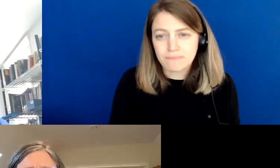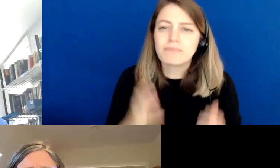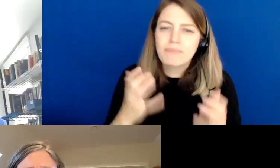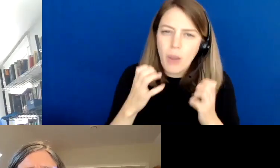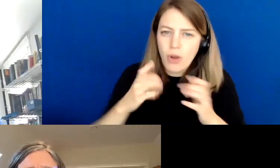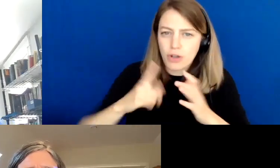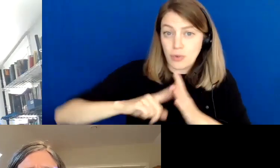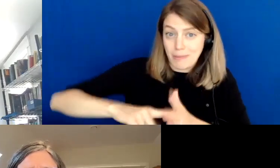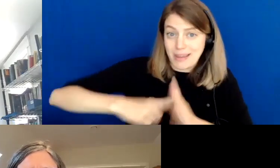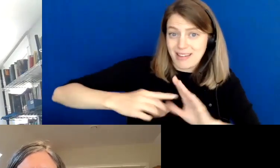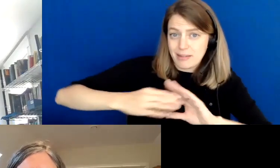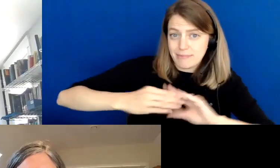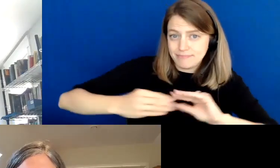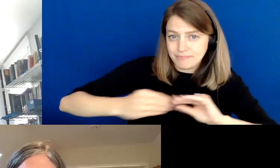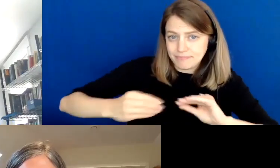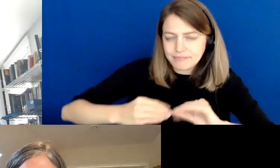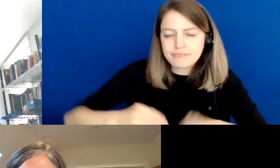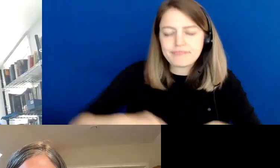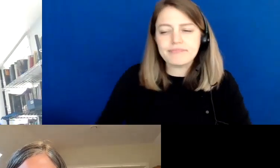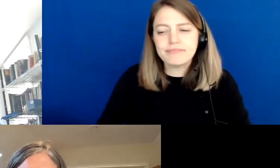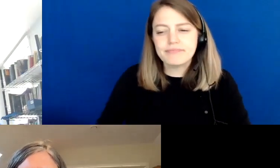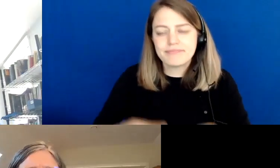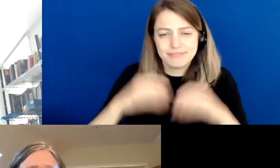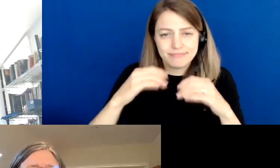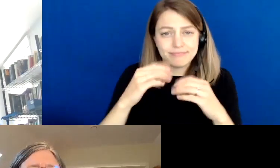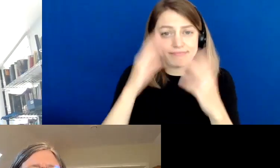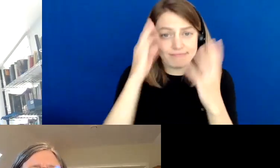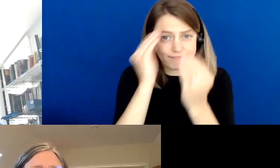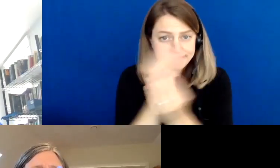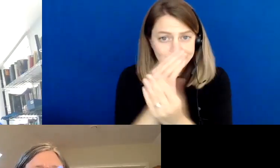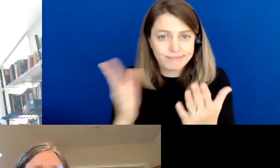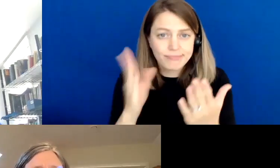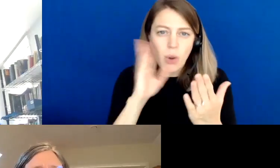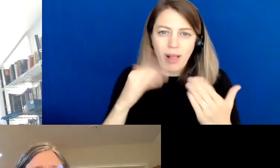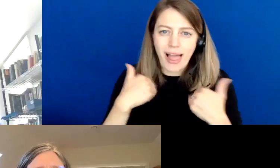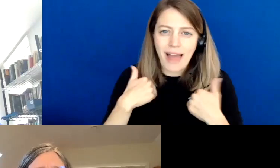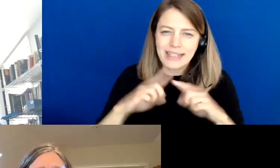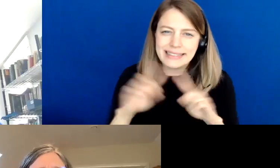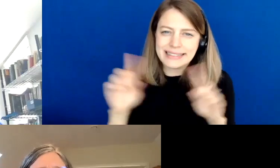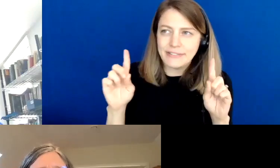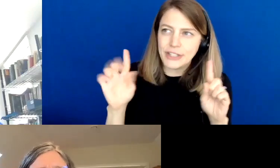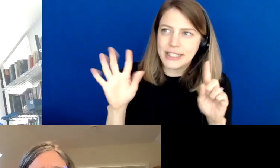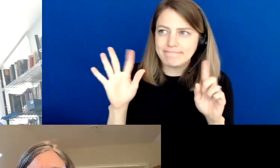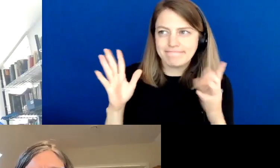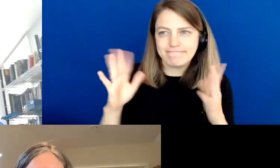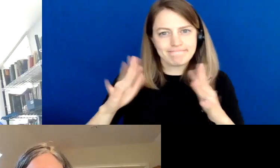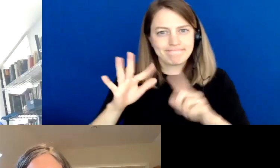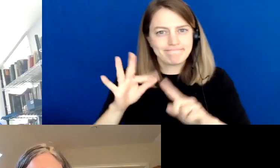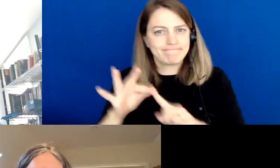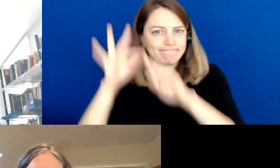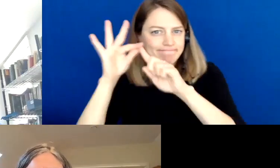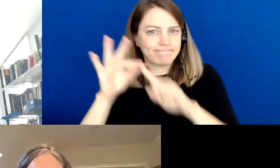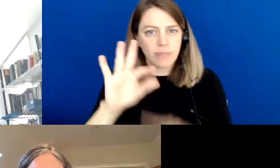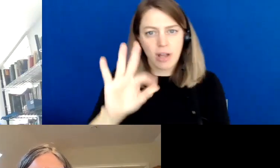this discussion by saying we're going to take a somewhat unusual format here. Jan and I are going to talk.